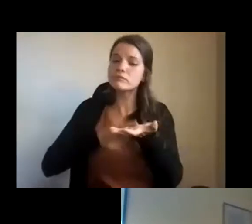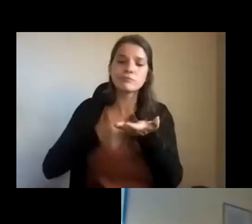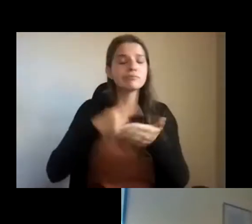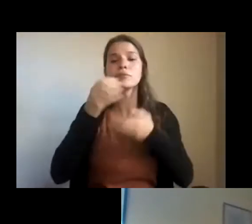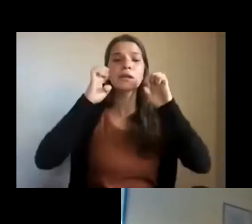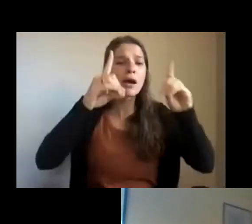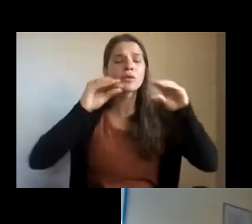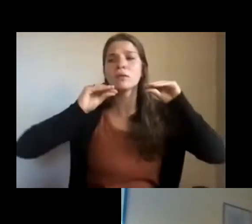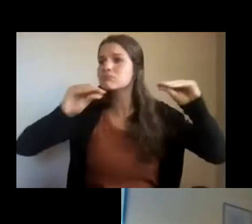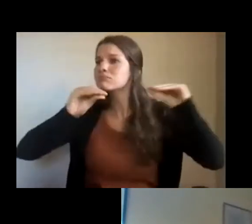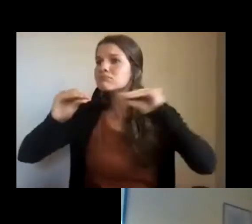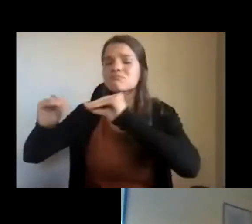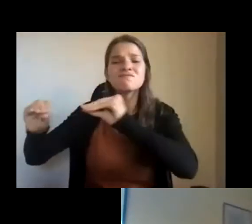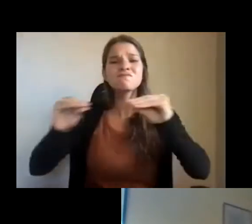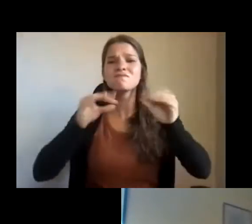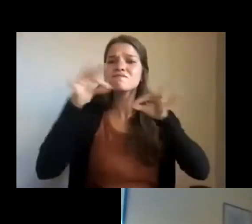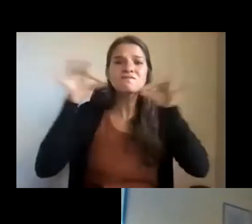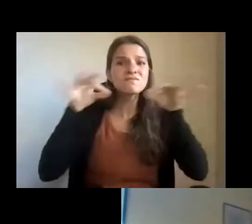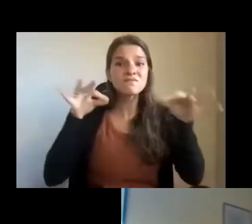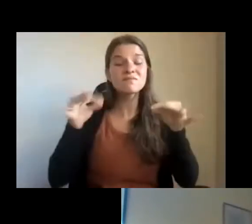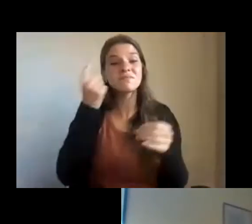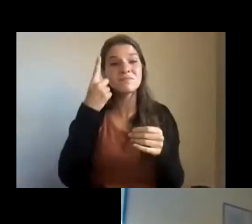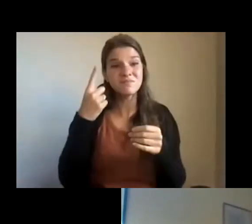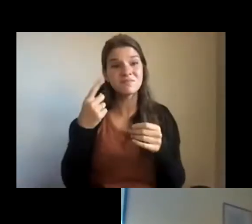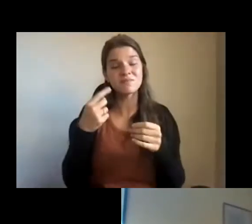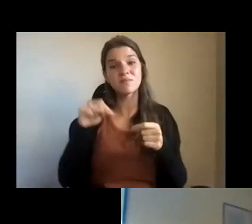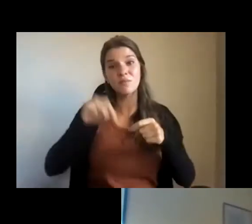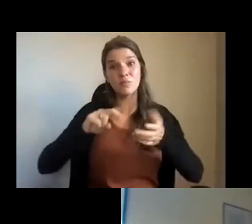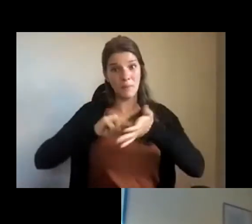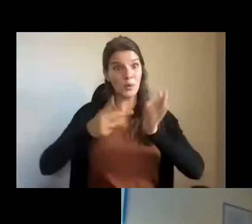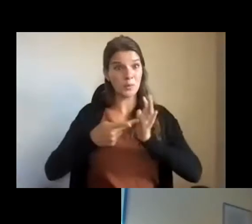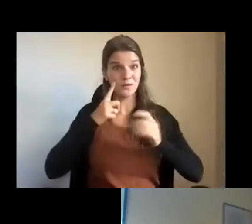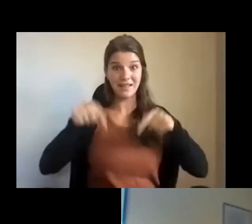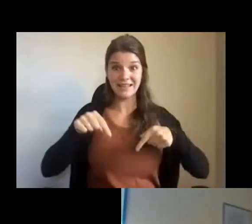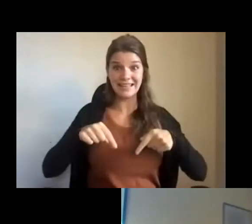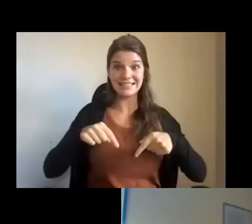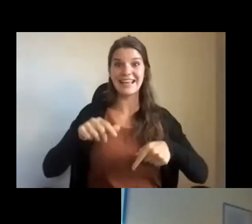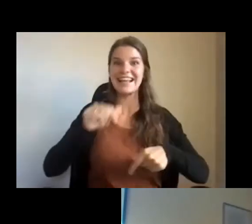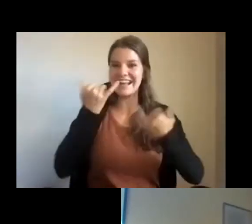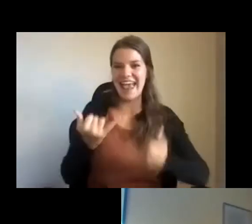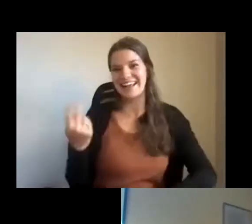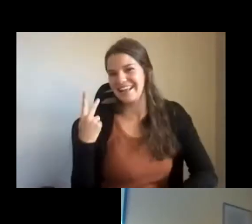to do it understanding that this is a now, Kathy Gallucci and I, we talk almost every day.